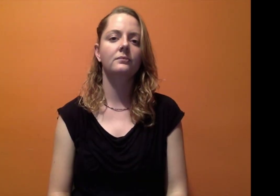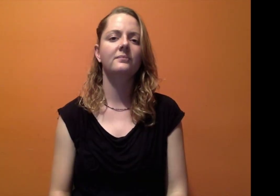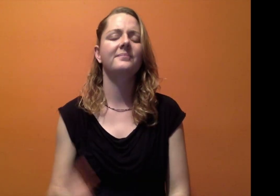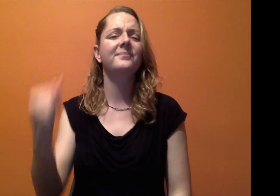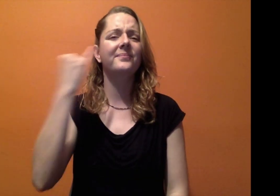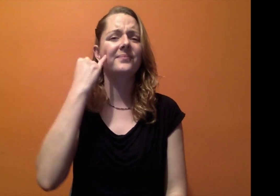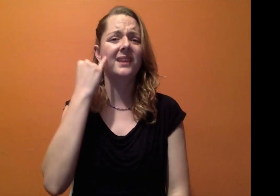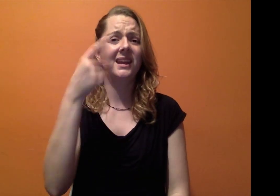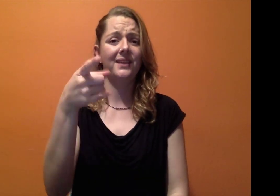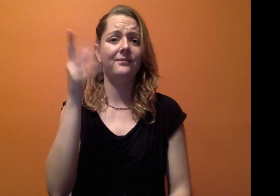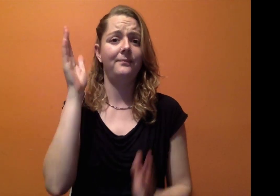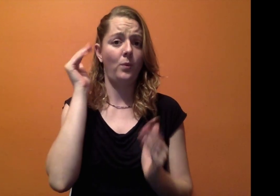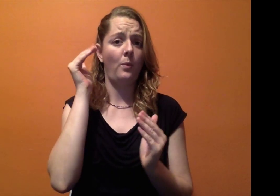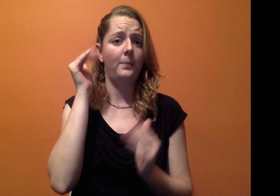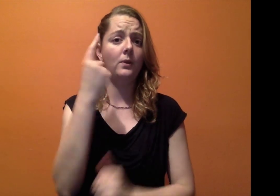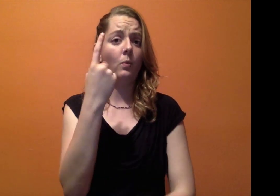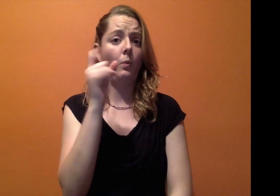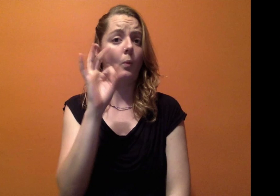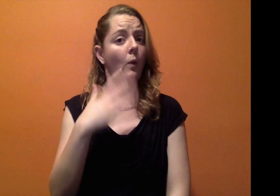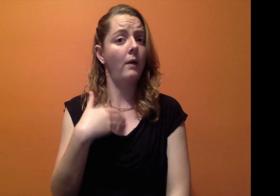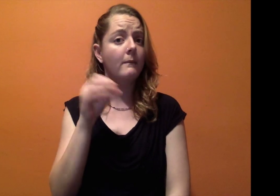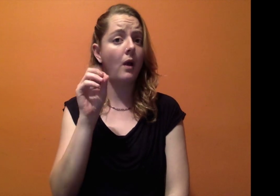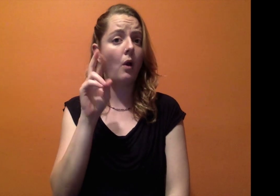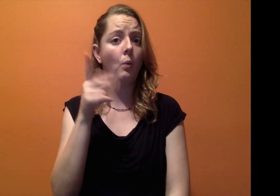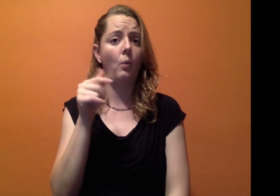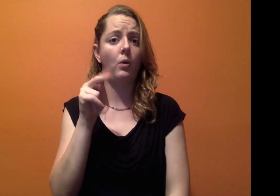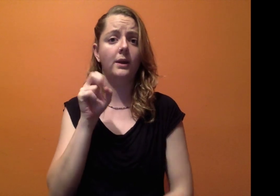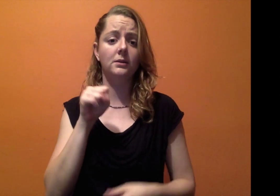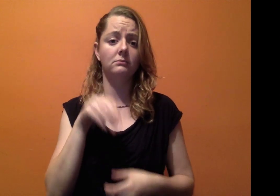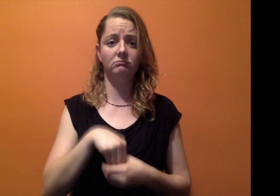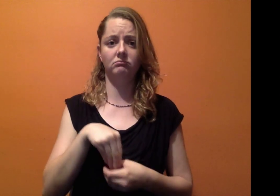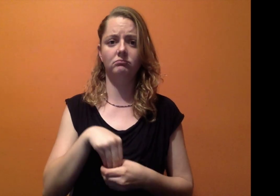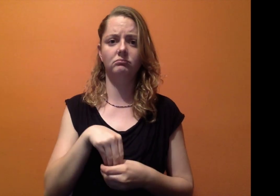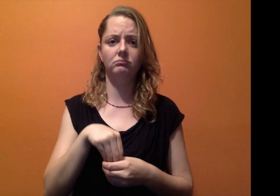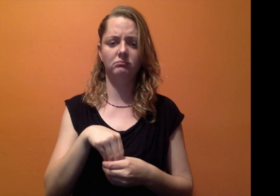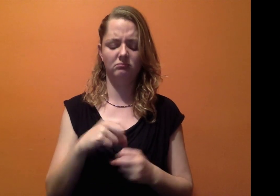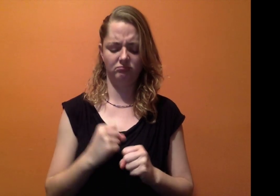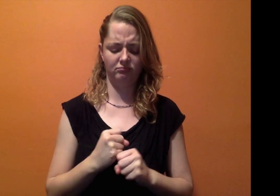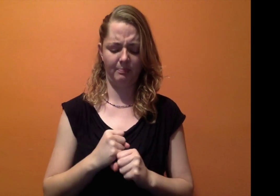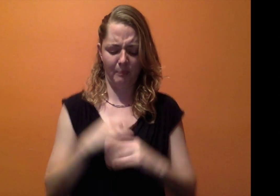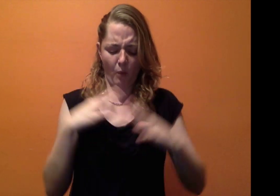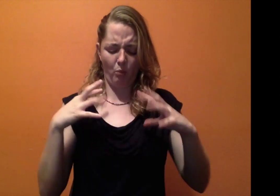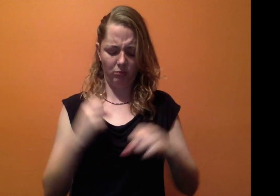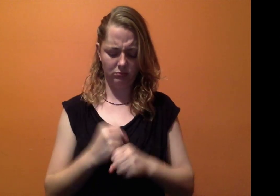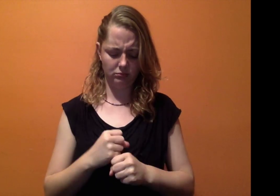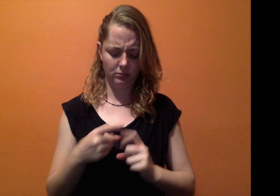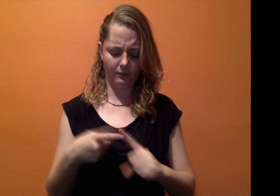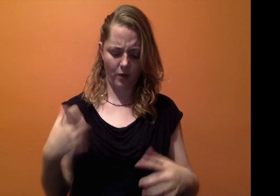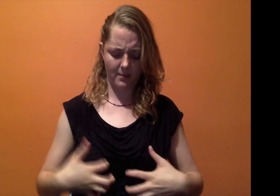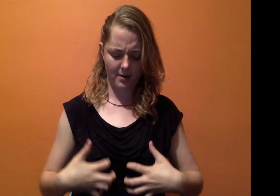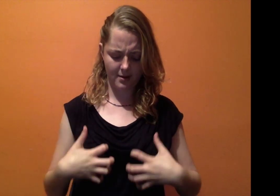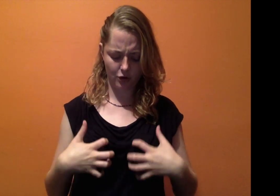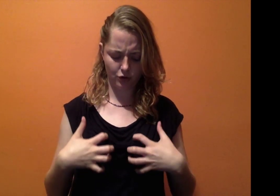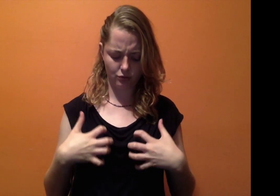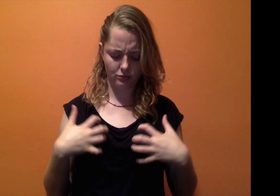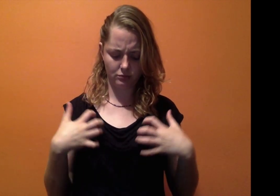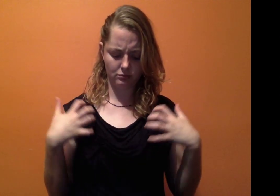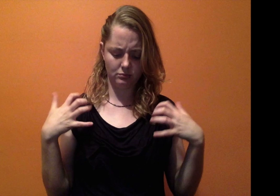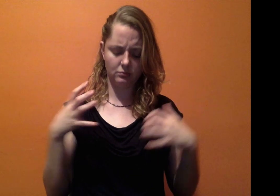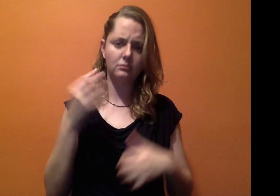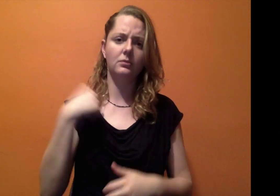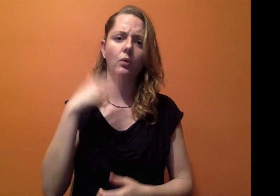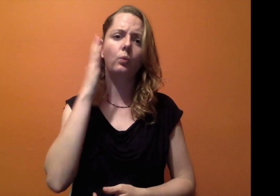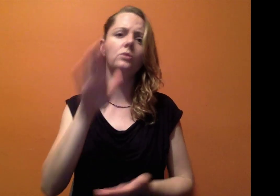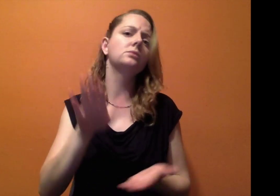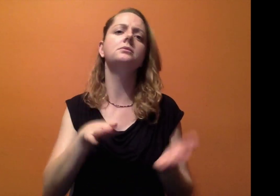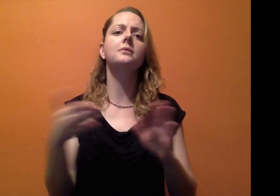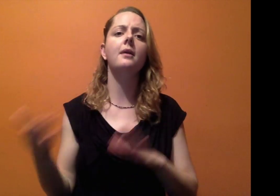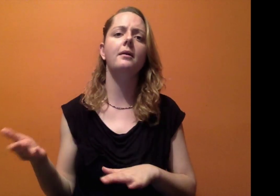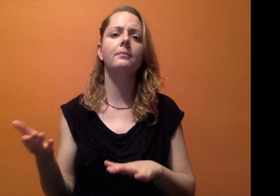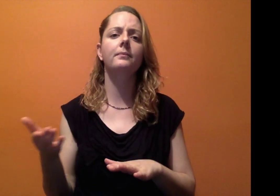Kayla LaBruno: If you are hoping that one of my organs will implode from anger and I will die,